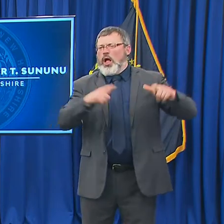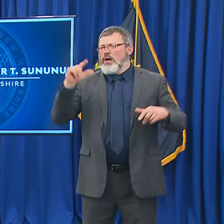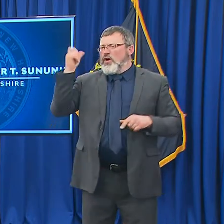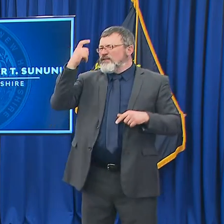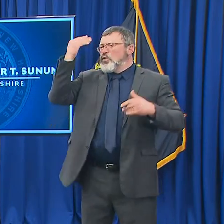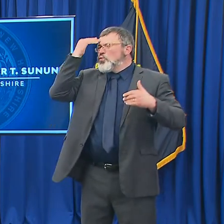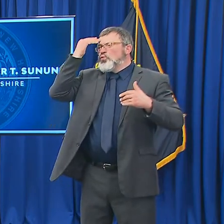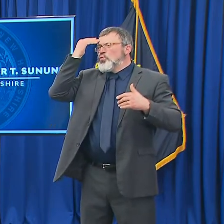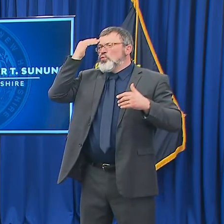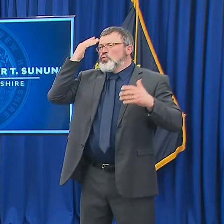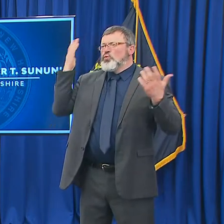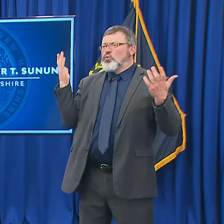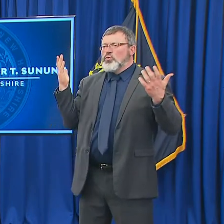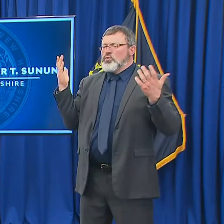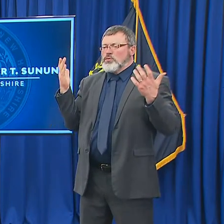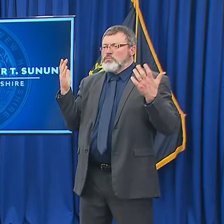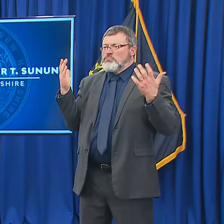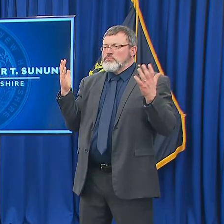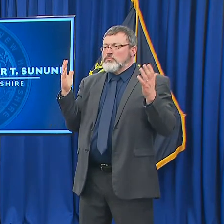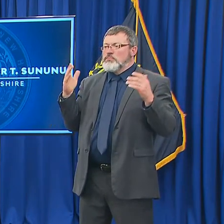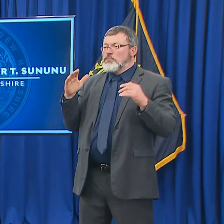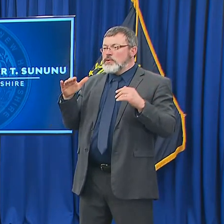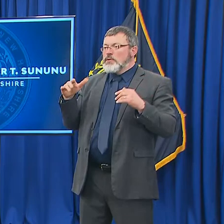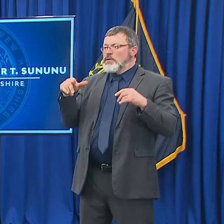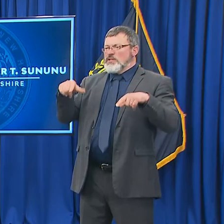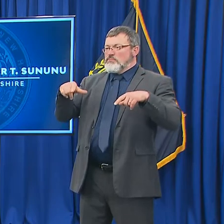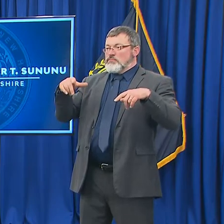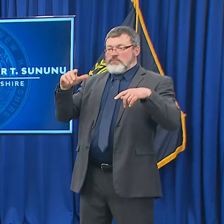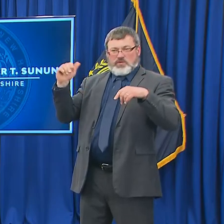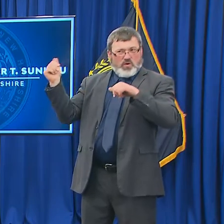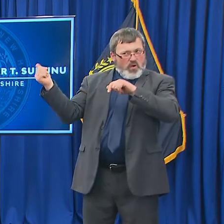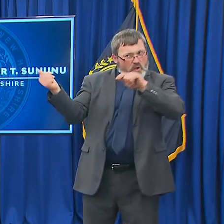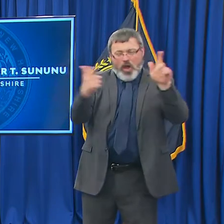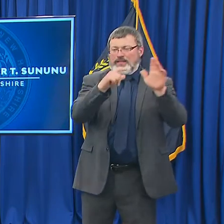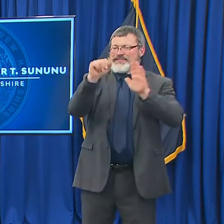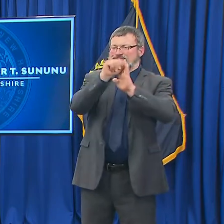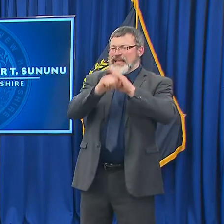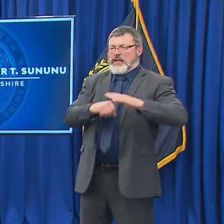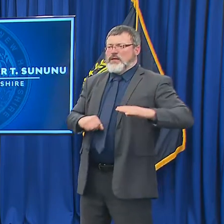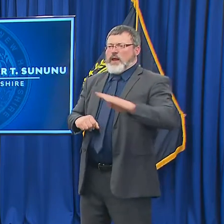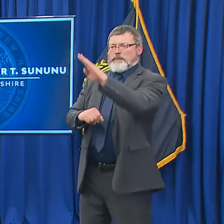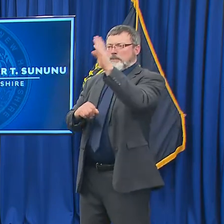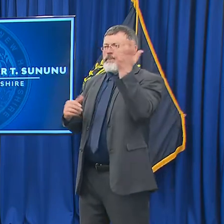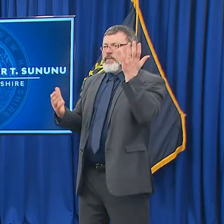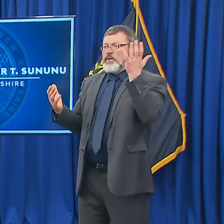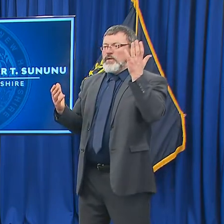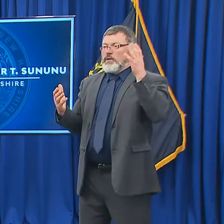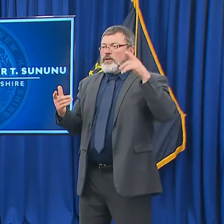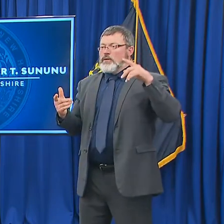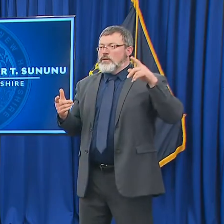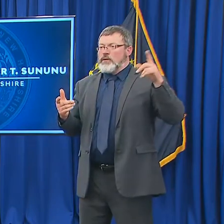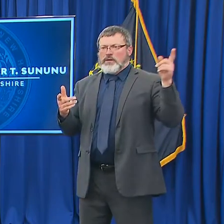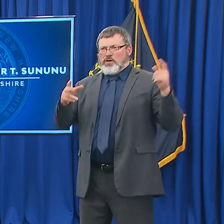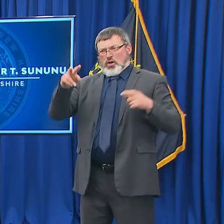couldn't have been stopped by any means. But this was coming. And this is why we were so vocal about predicting it back in May